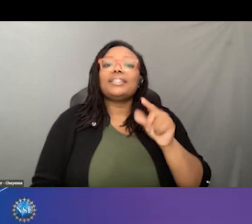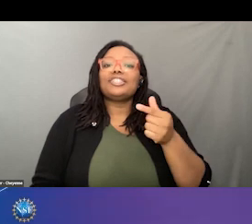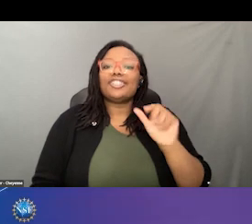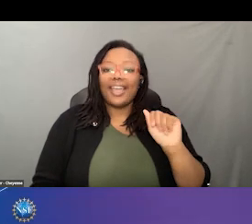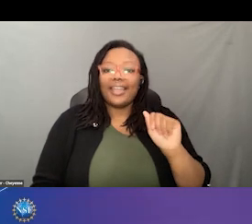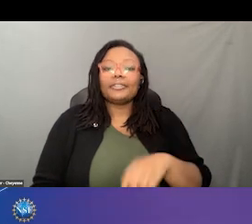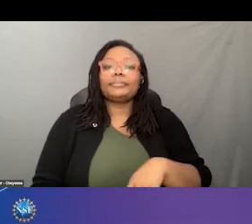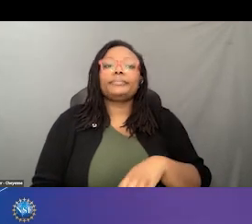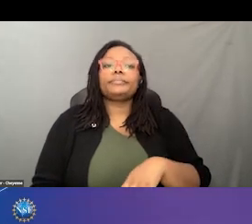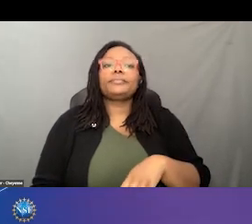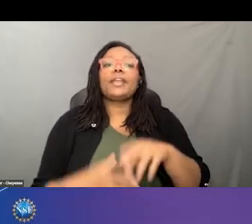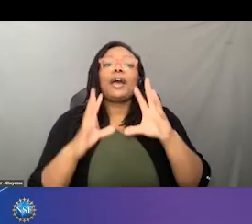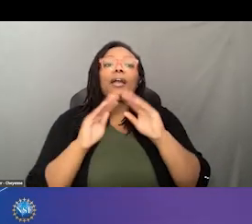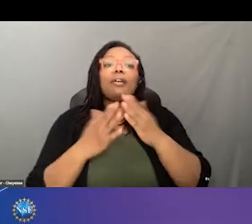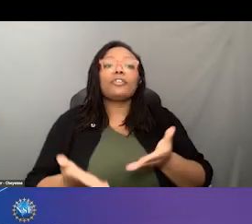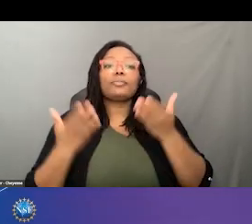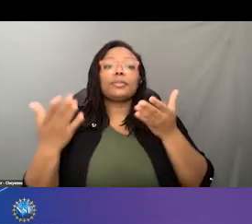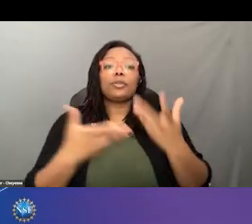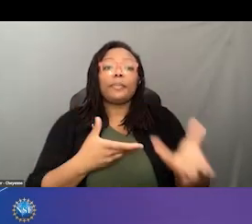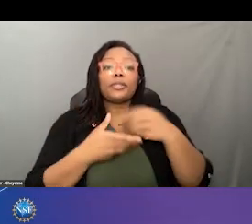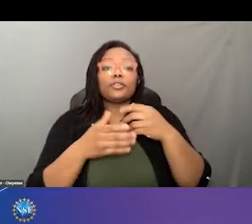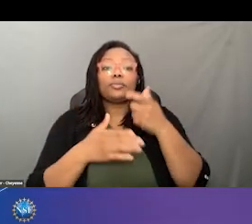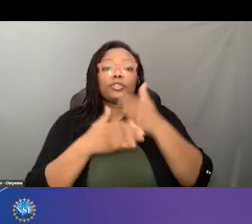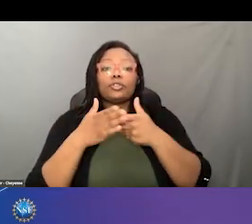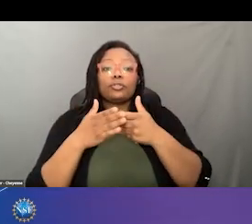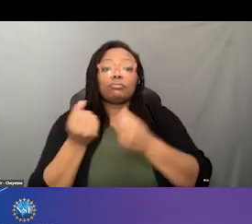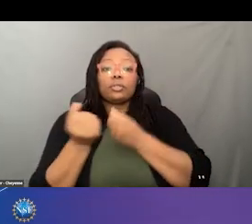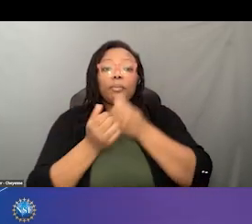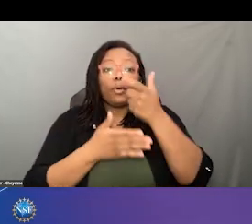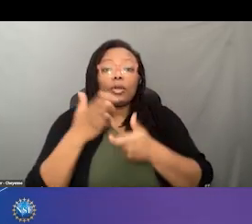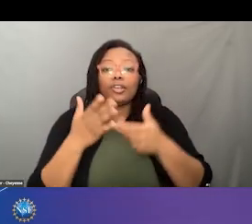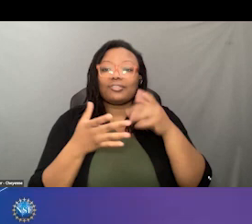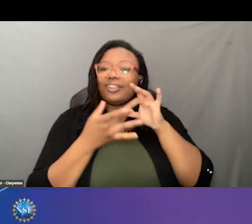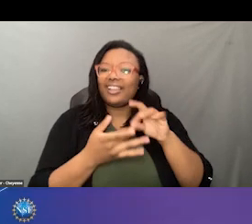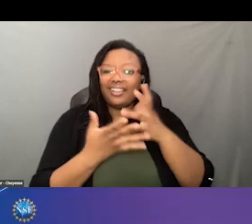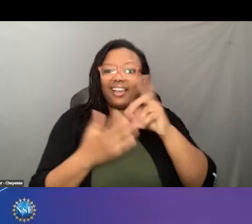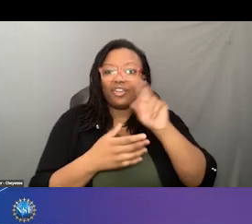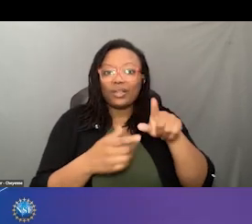Conference proposals and participant support costs: We get a lot of questions, or we,